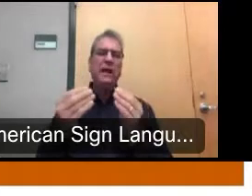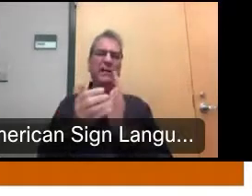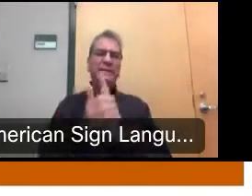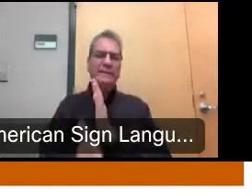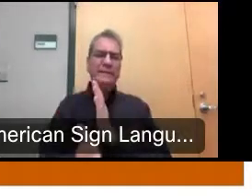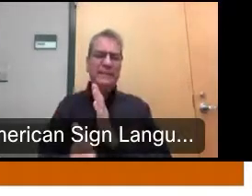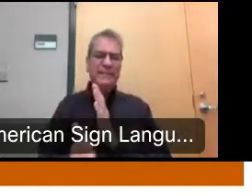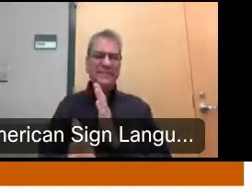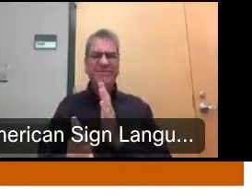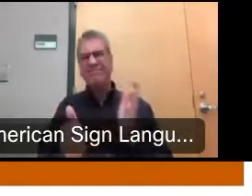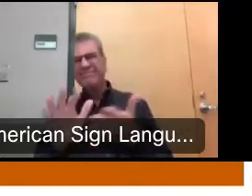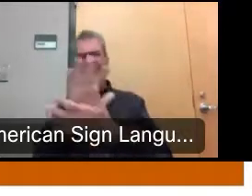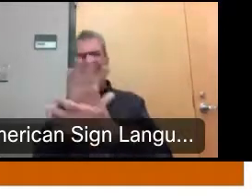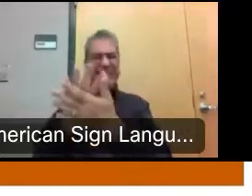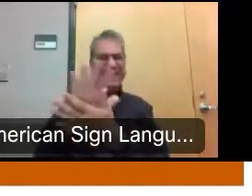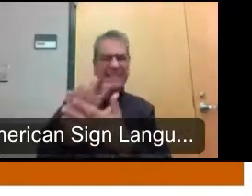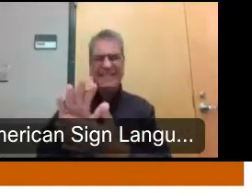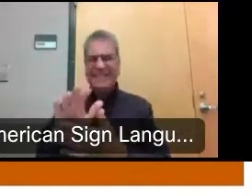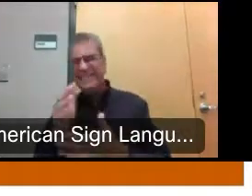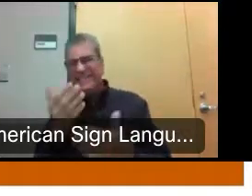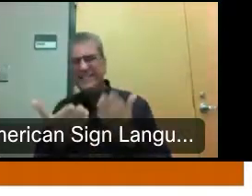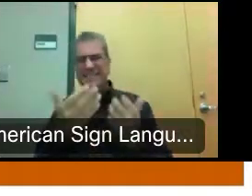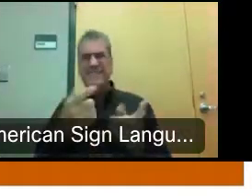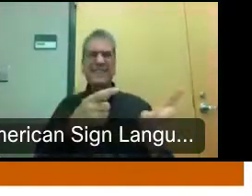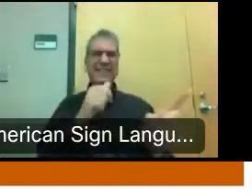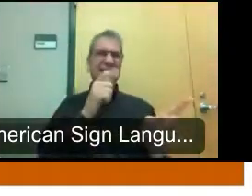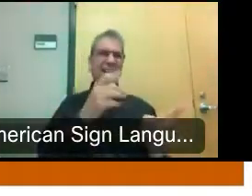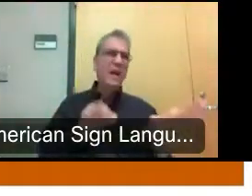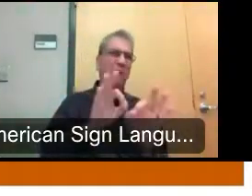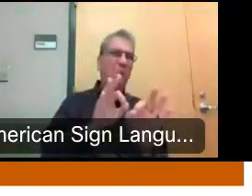good editor. You're not, um, or like that person. Like, if I'm really outgoing, that